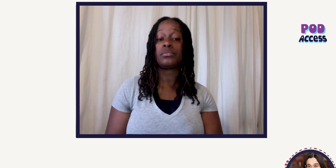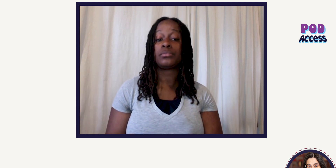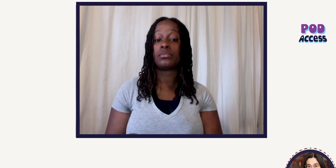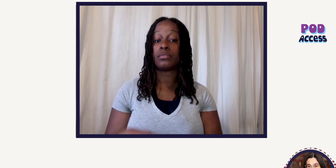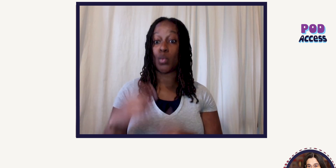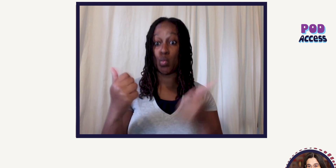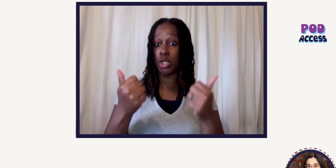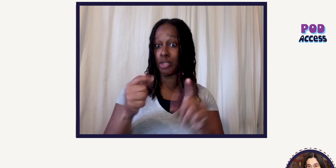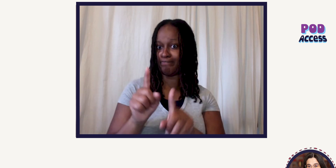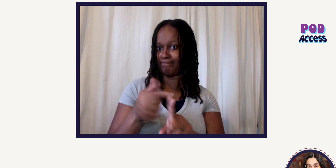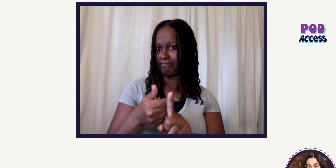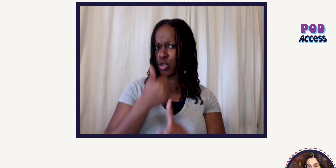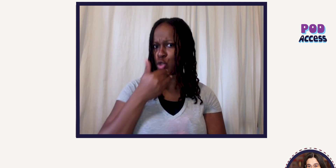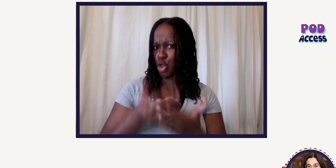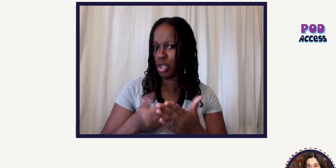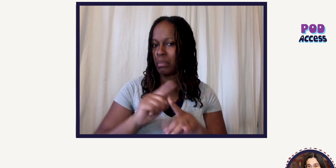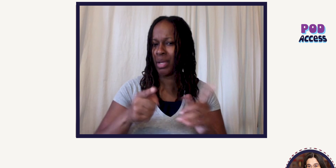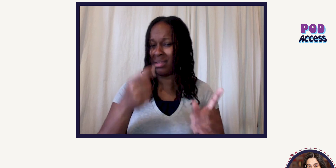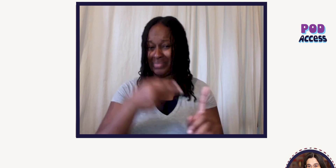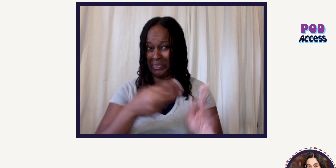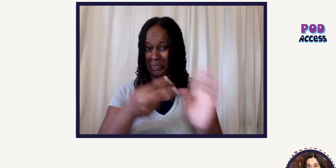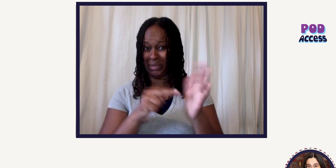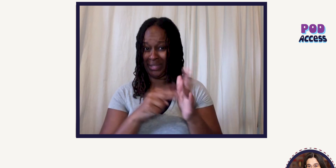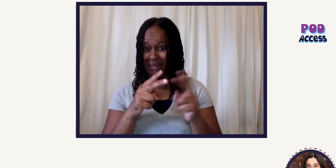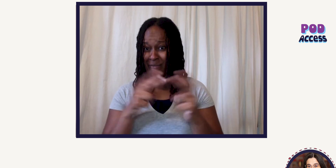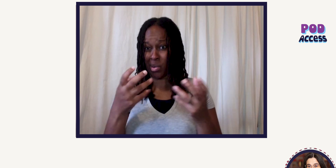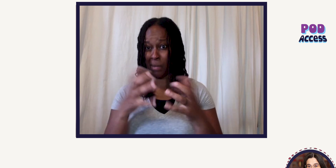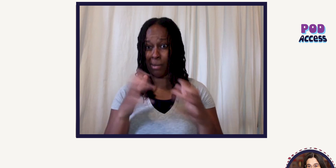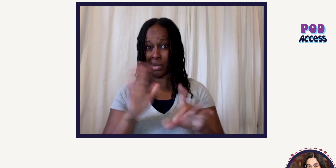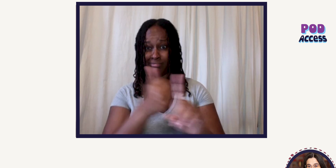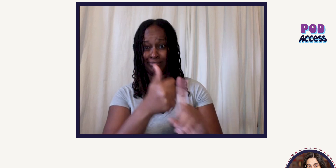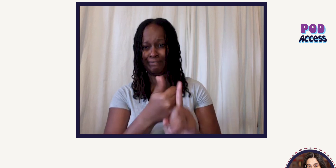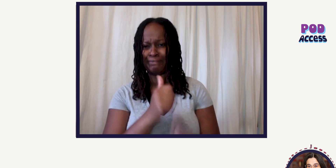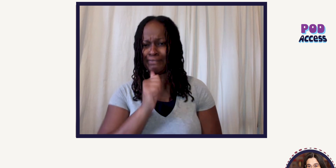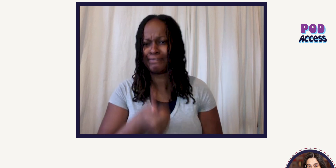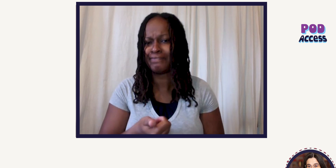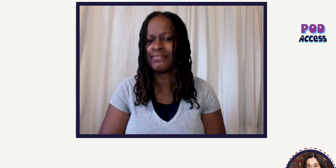Which are good, but they don’t mean very much on their own. If you’re trying to have another purpose here,